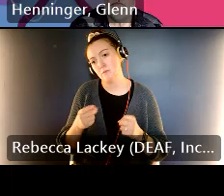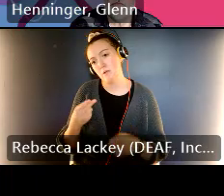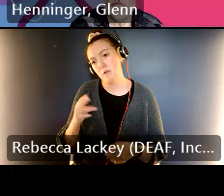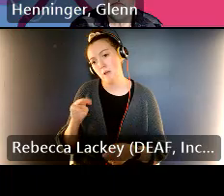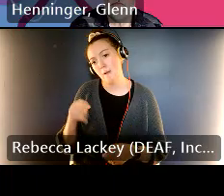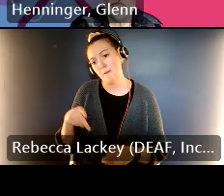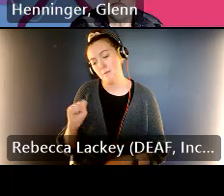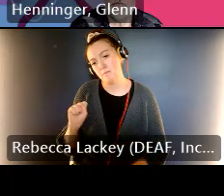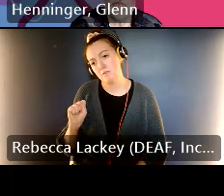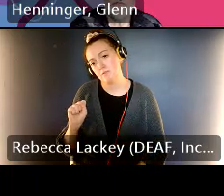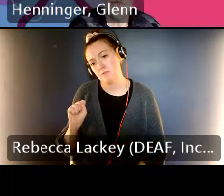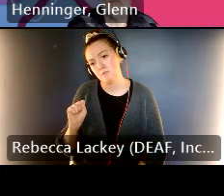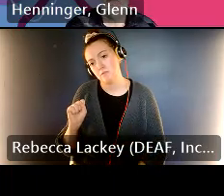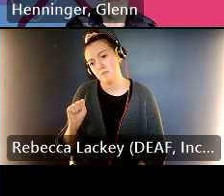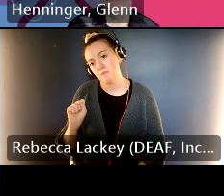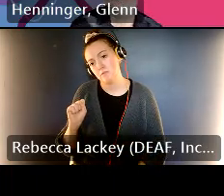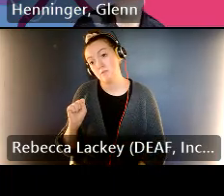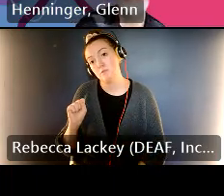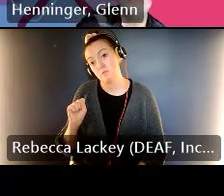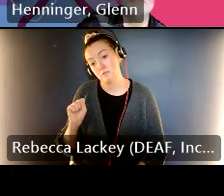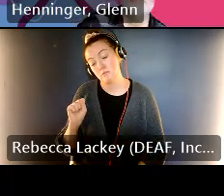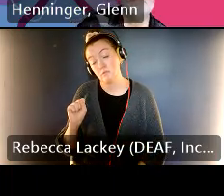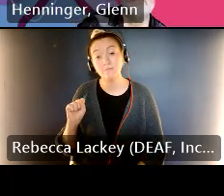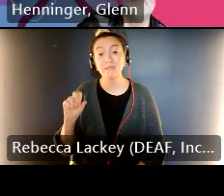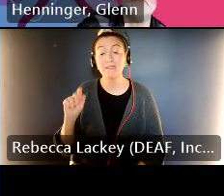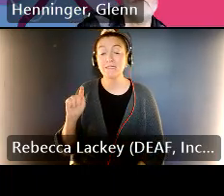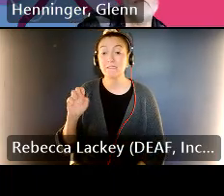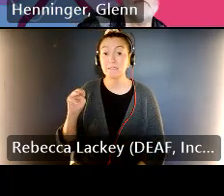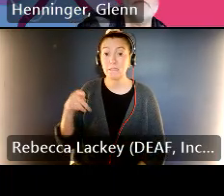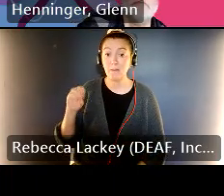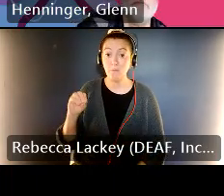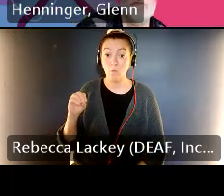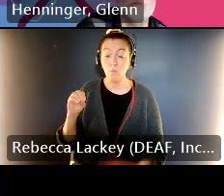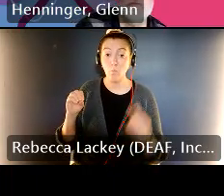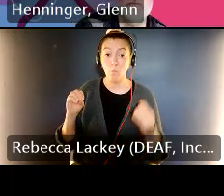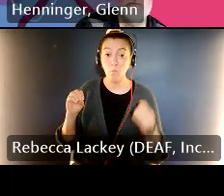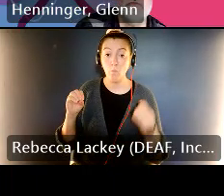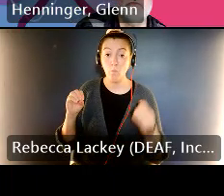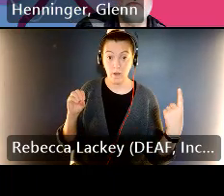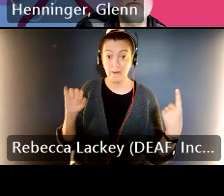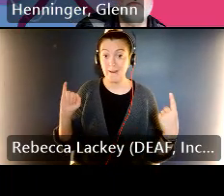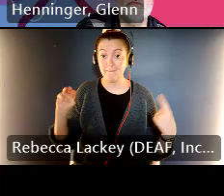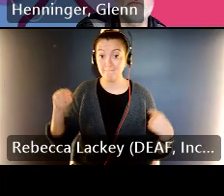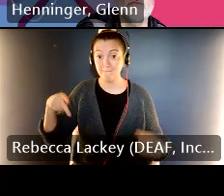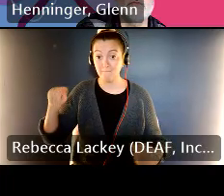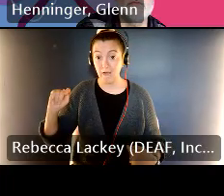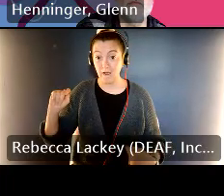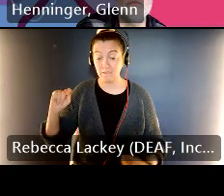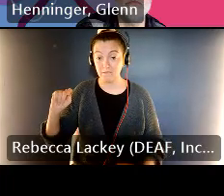So a tempo drive one and then impact drive, you know,